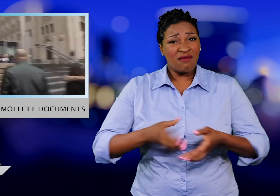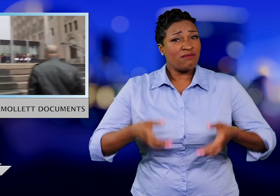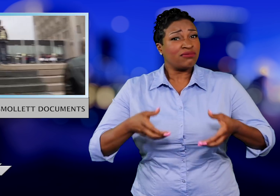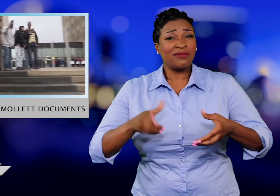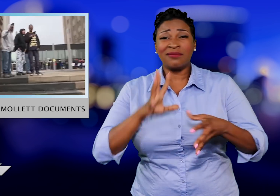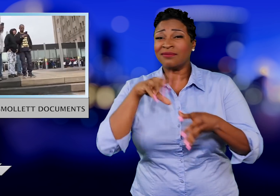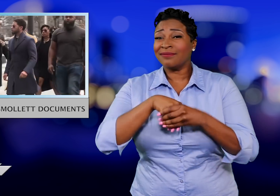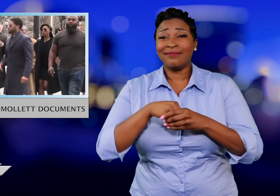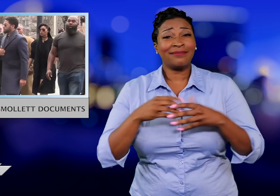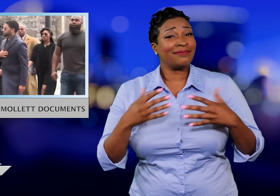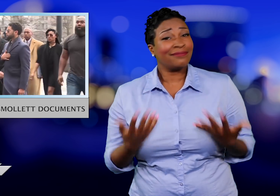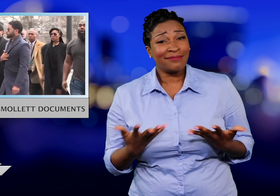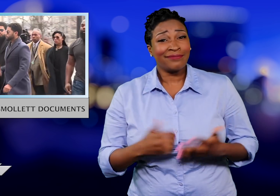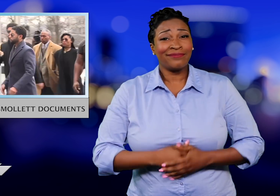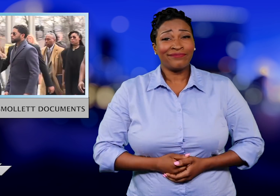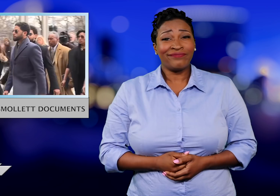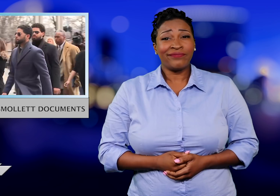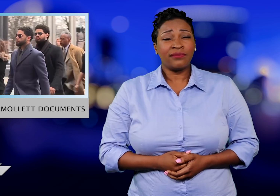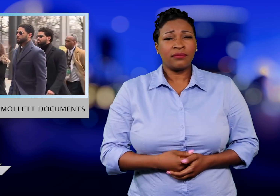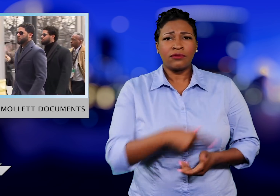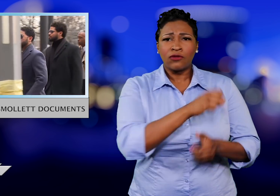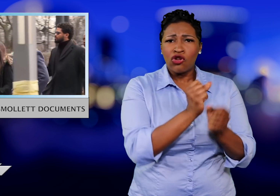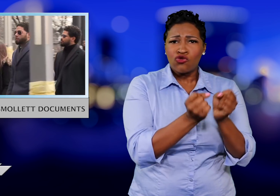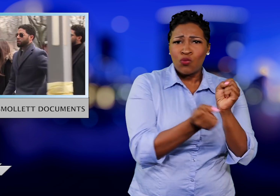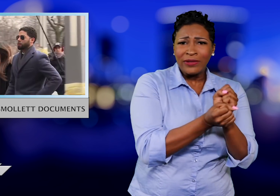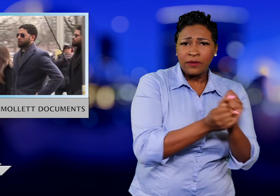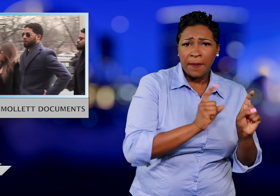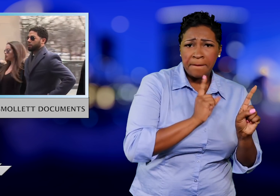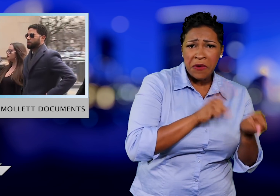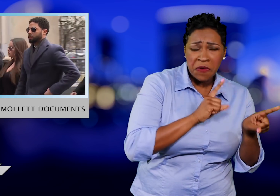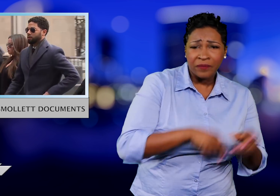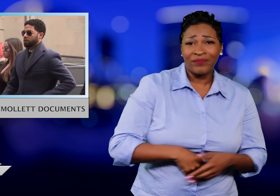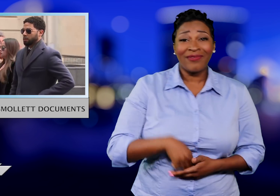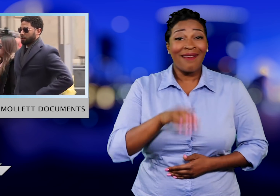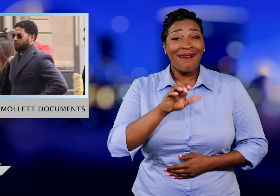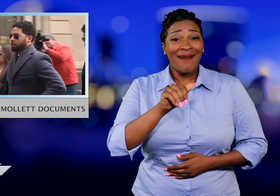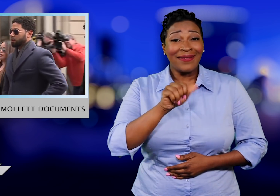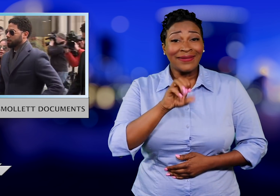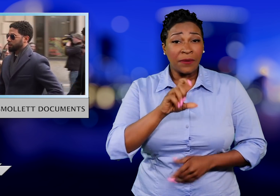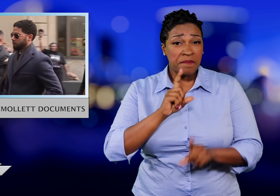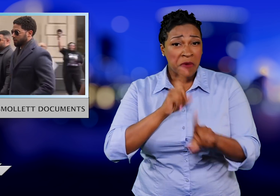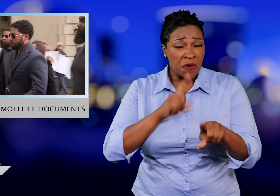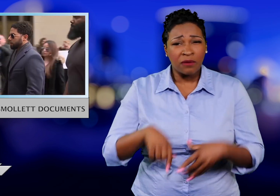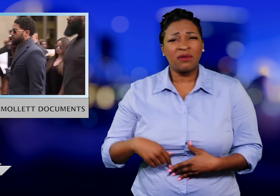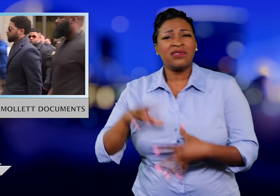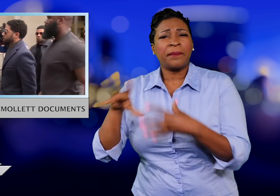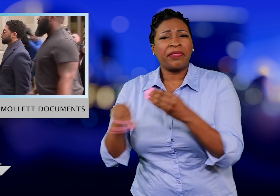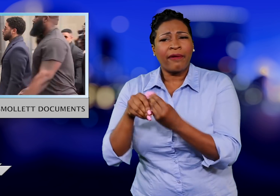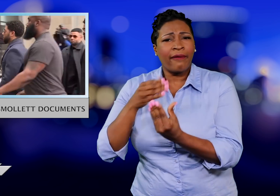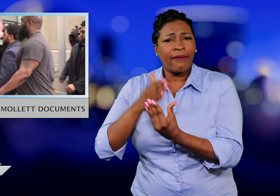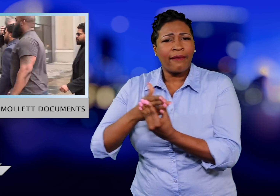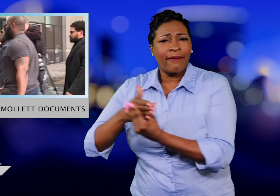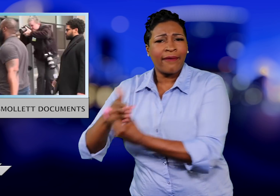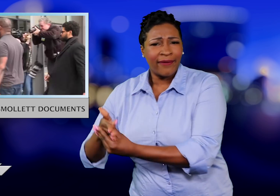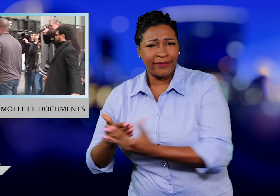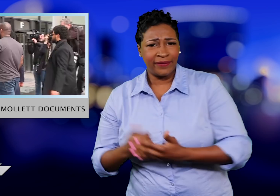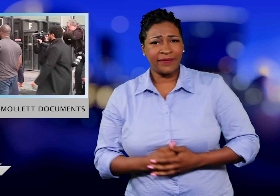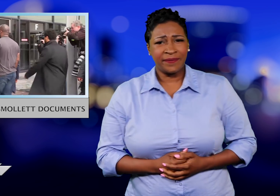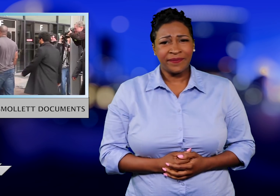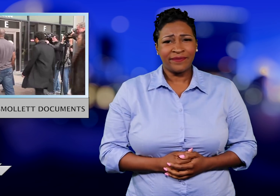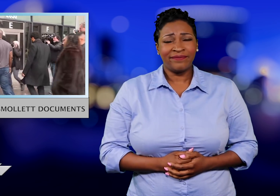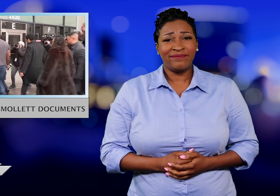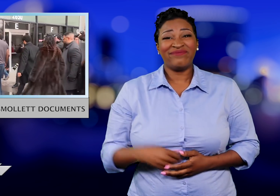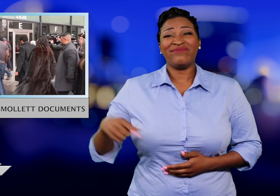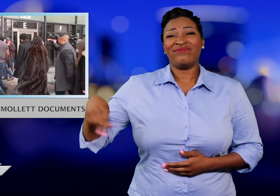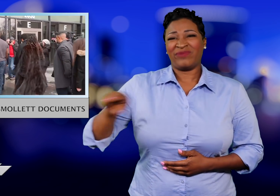The documents includes arrest reports, case reports and supplementary files.